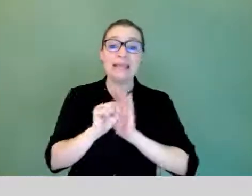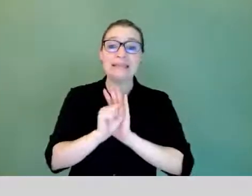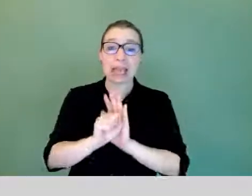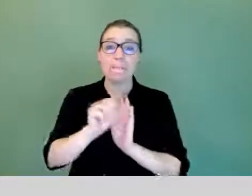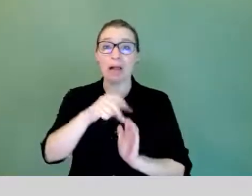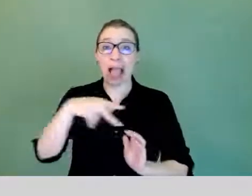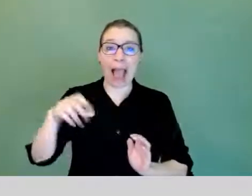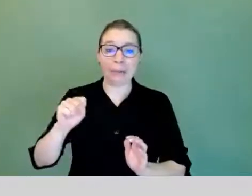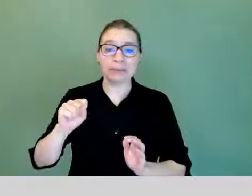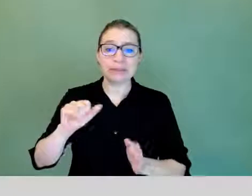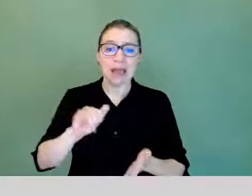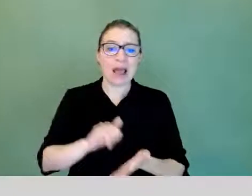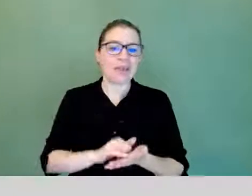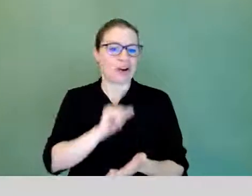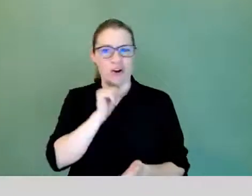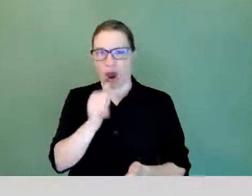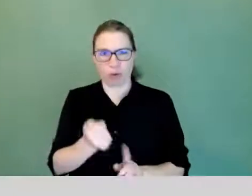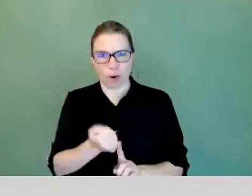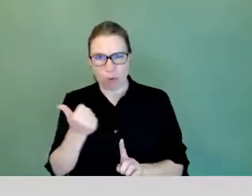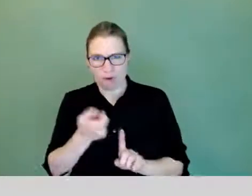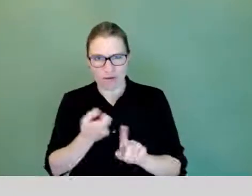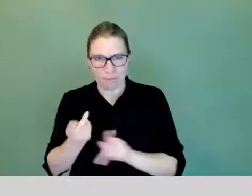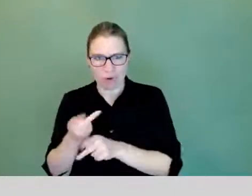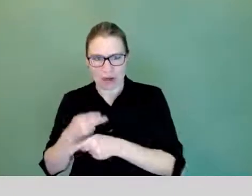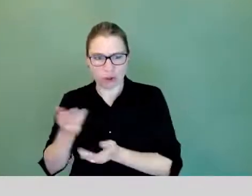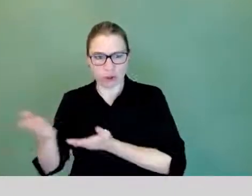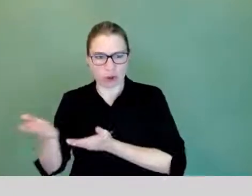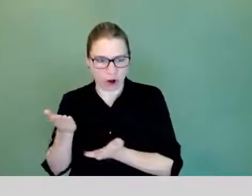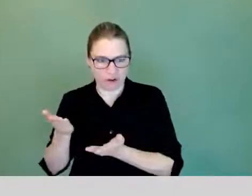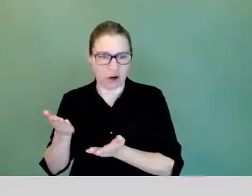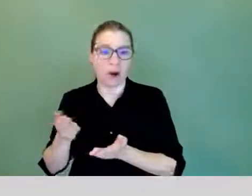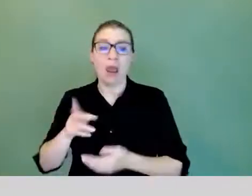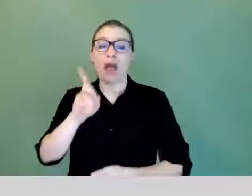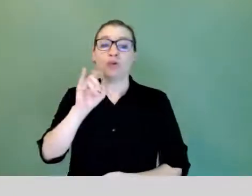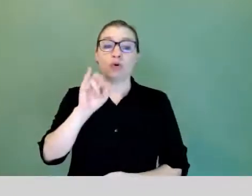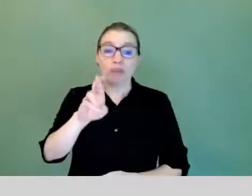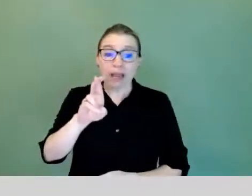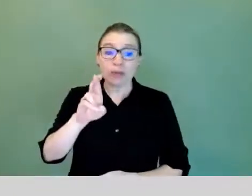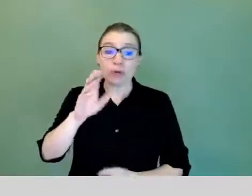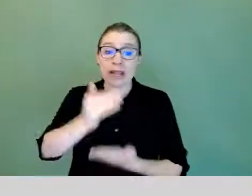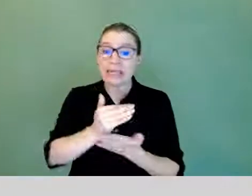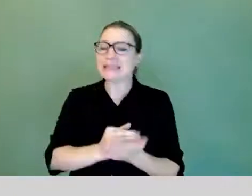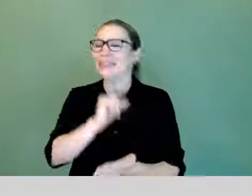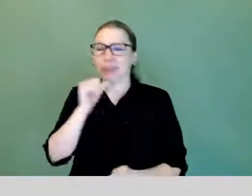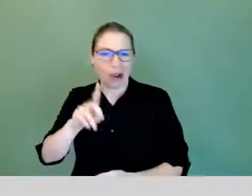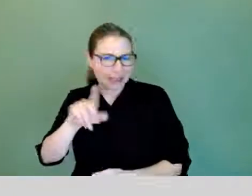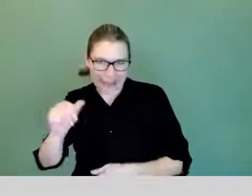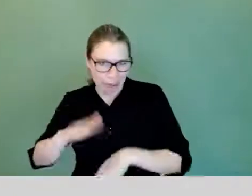that are not removed from the production server. Directory listing is not disabled on the server. So these things need to be,